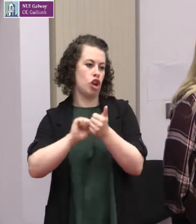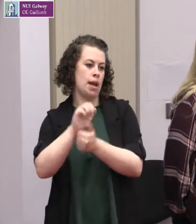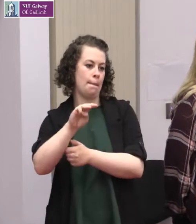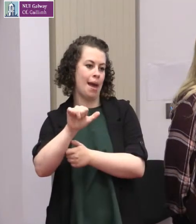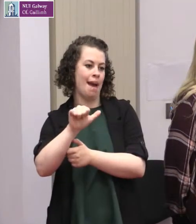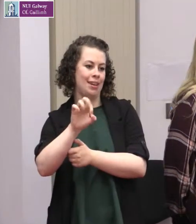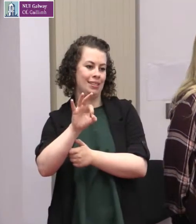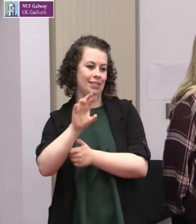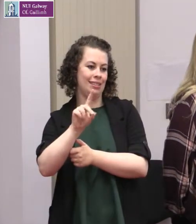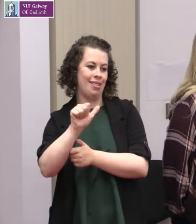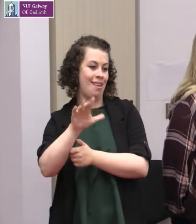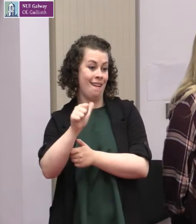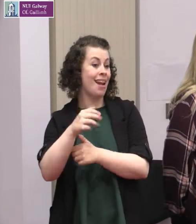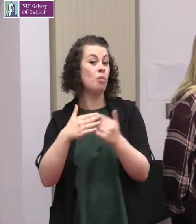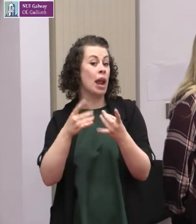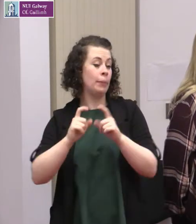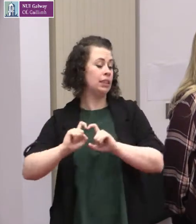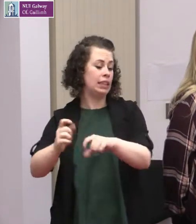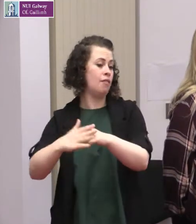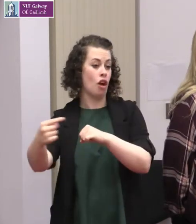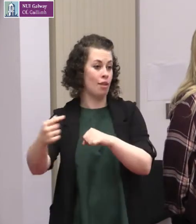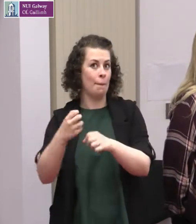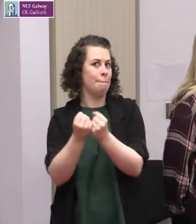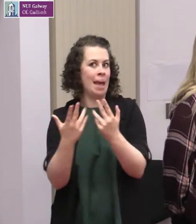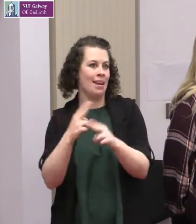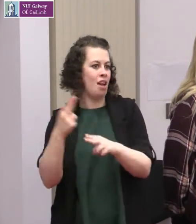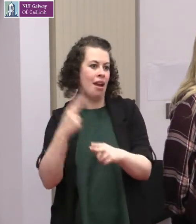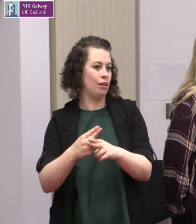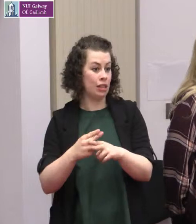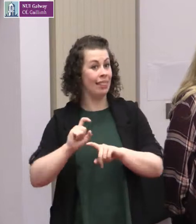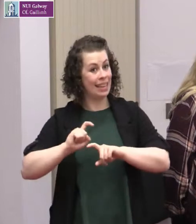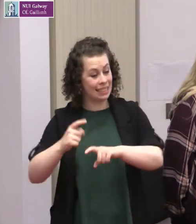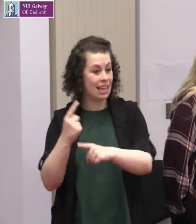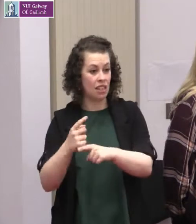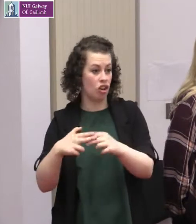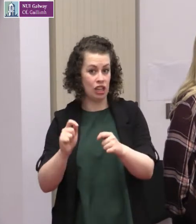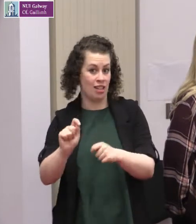Many women didn't get out and they remained there for the rest of the lives and became